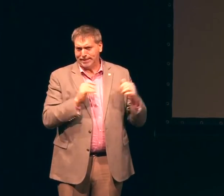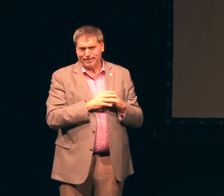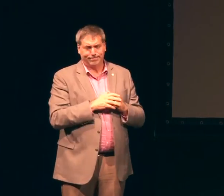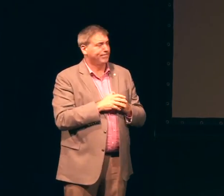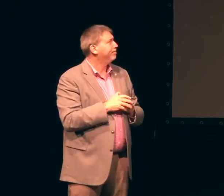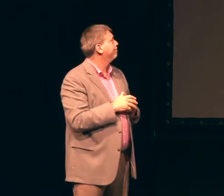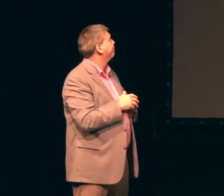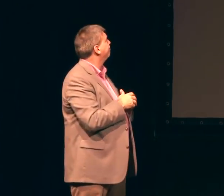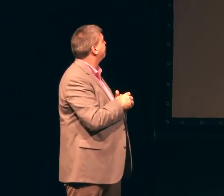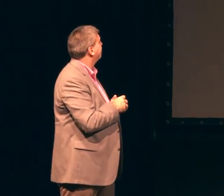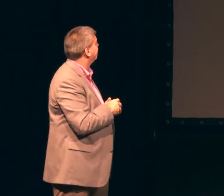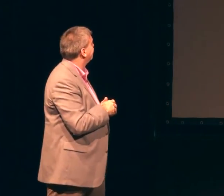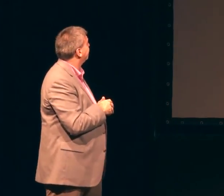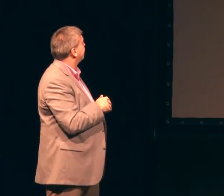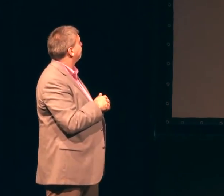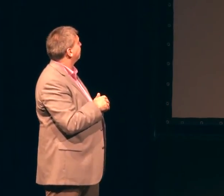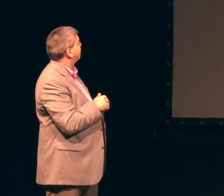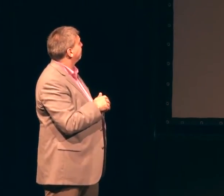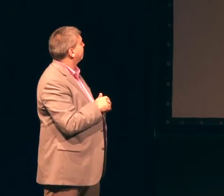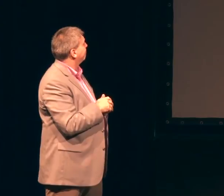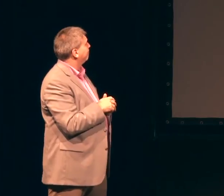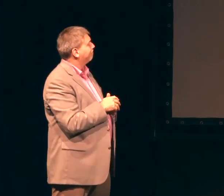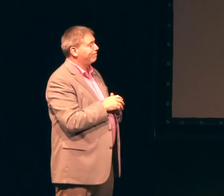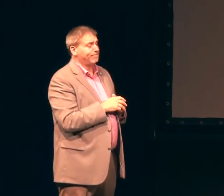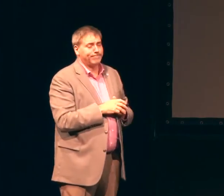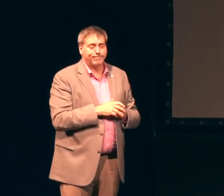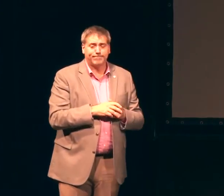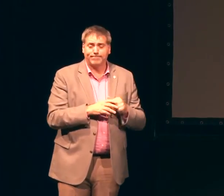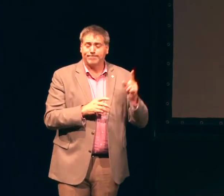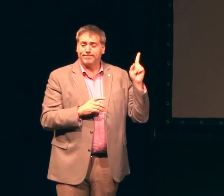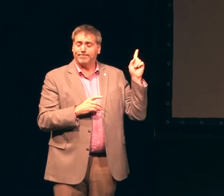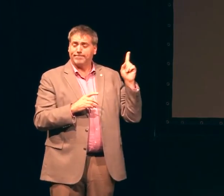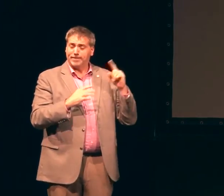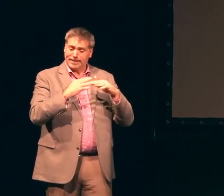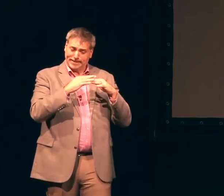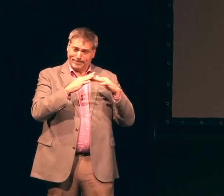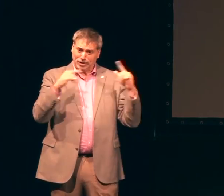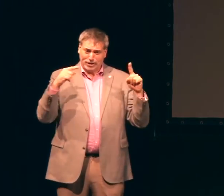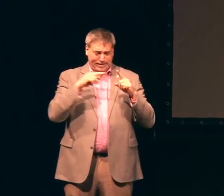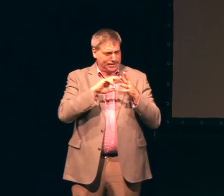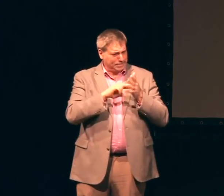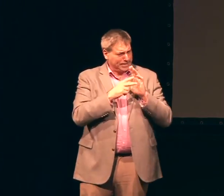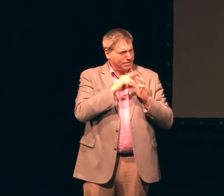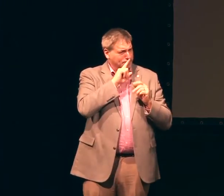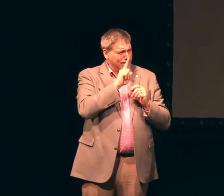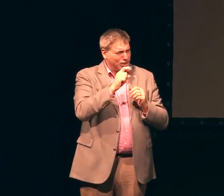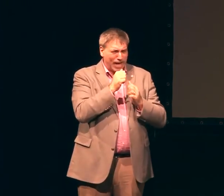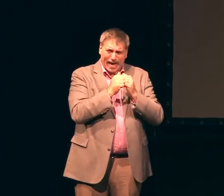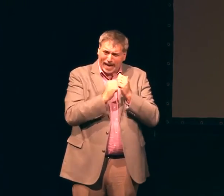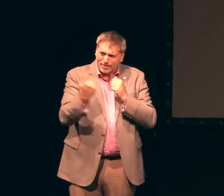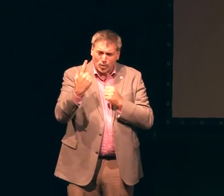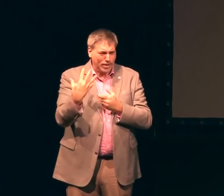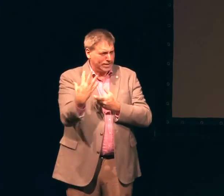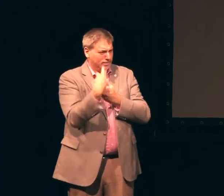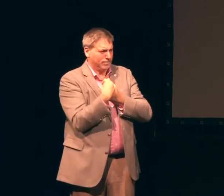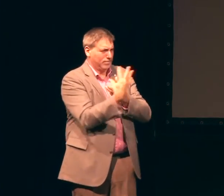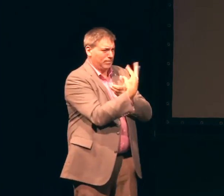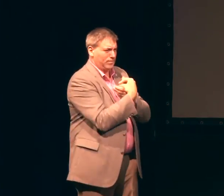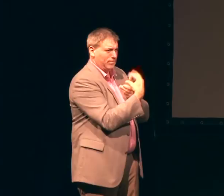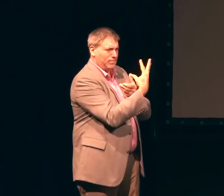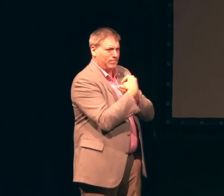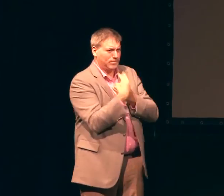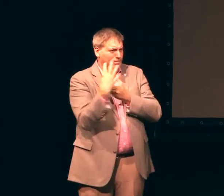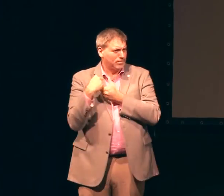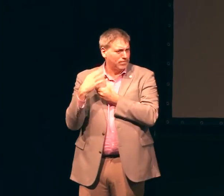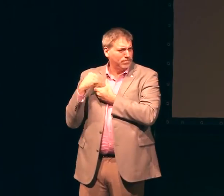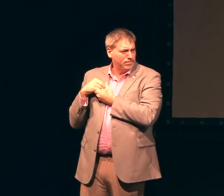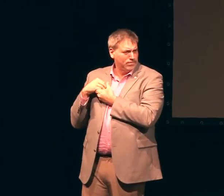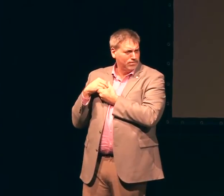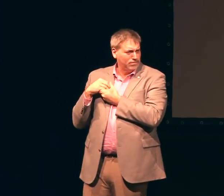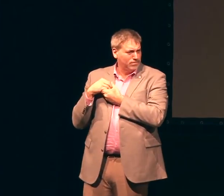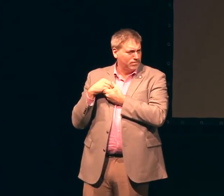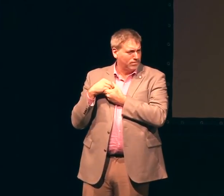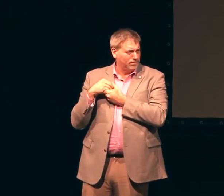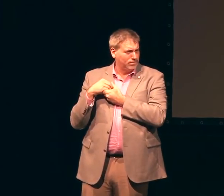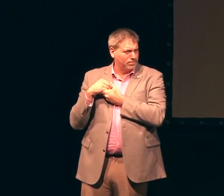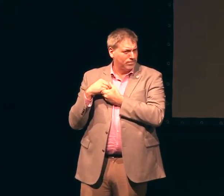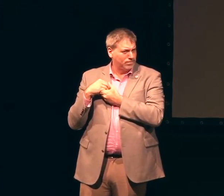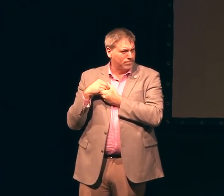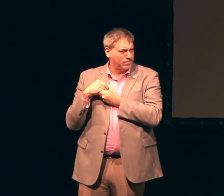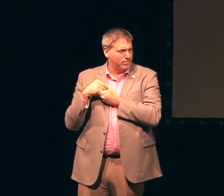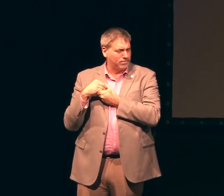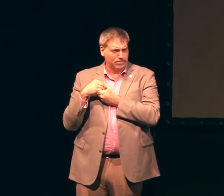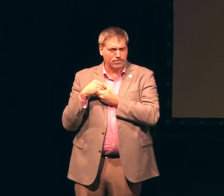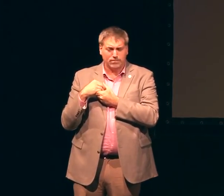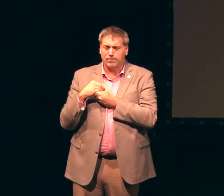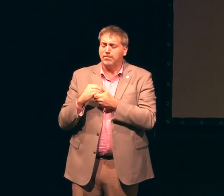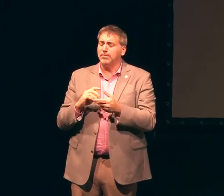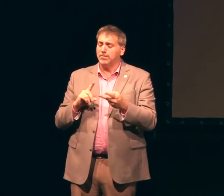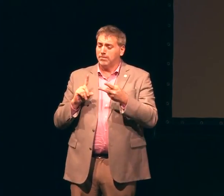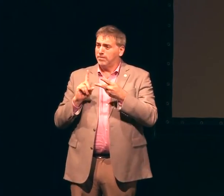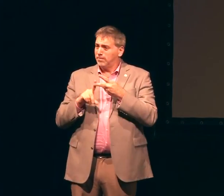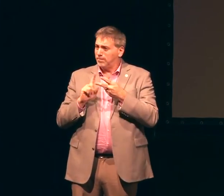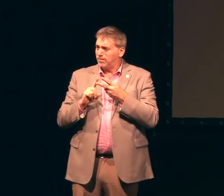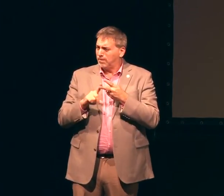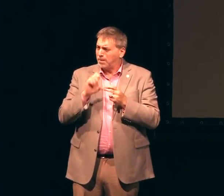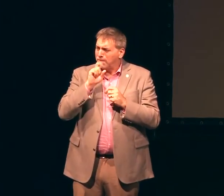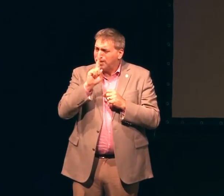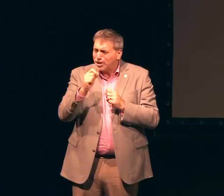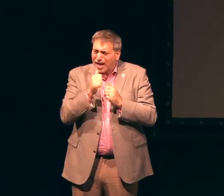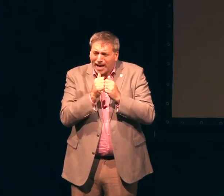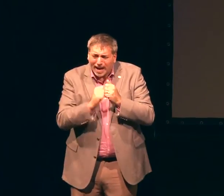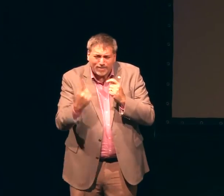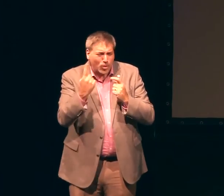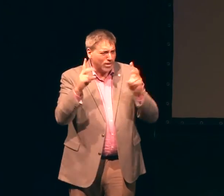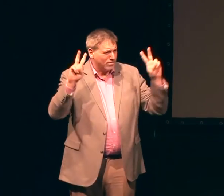something that we must address. Diversity means to be sure that everyone is included.